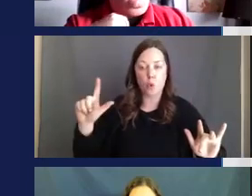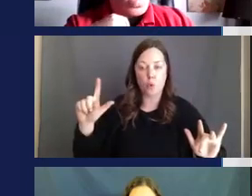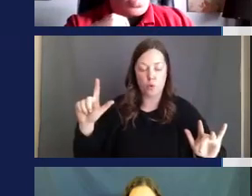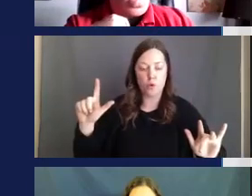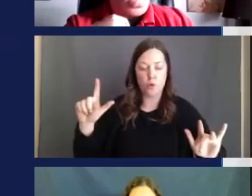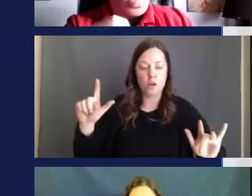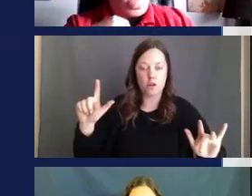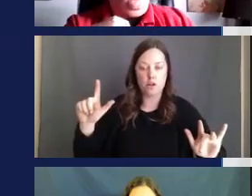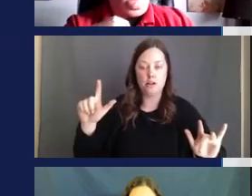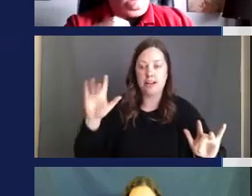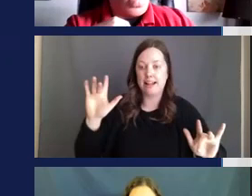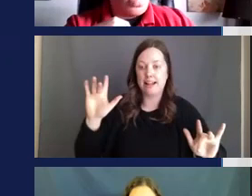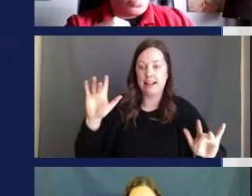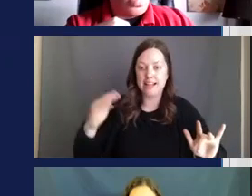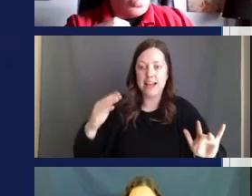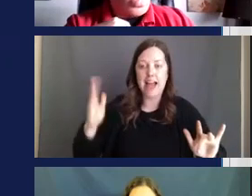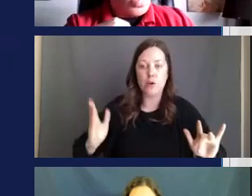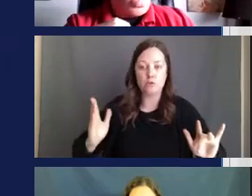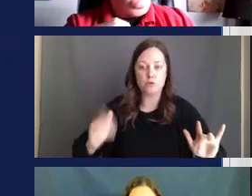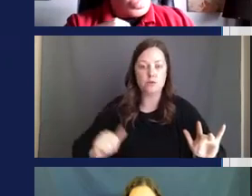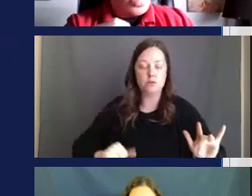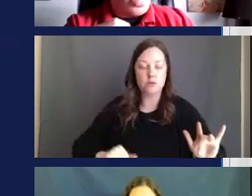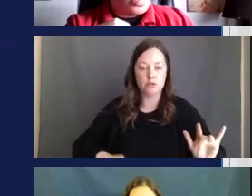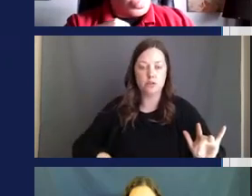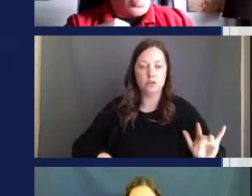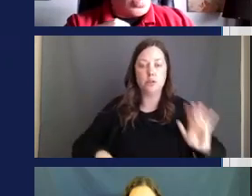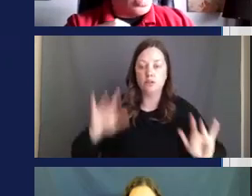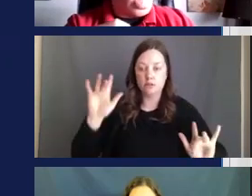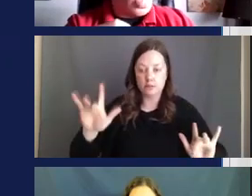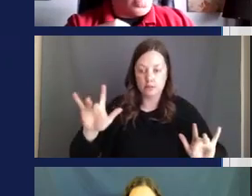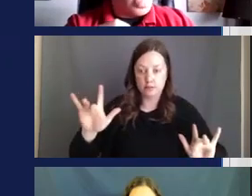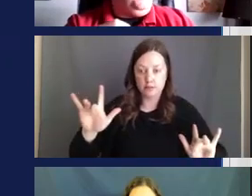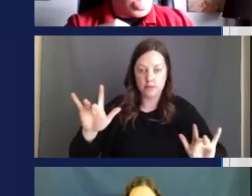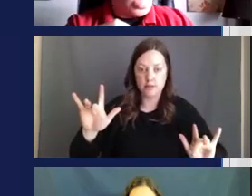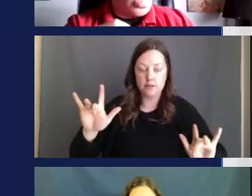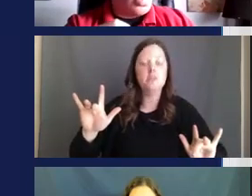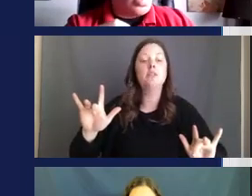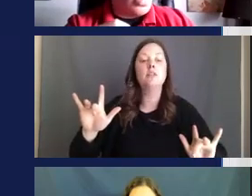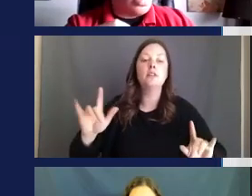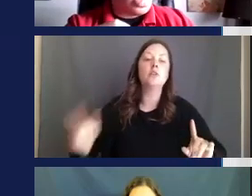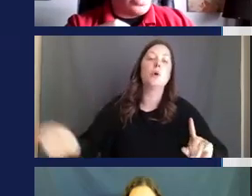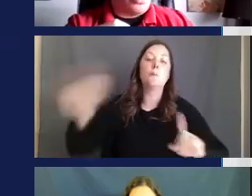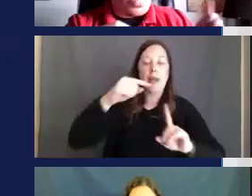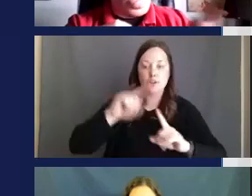And that's it, folks.